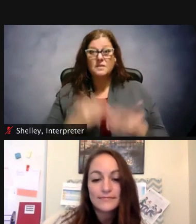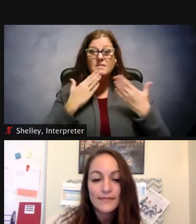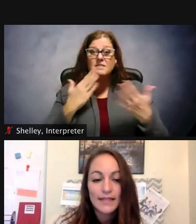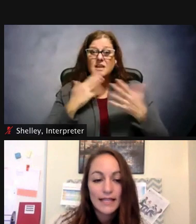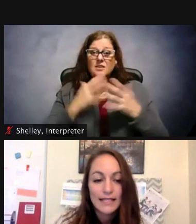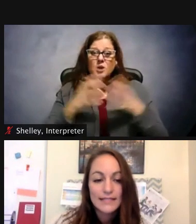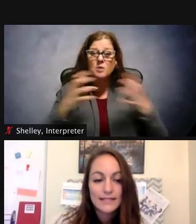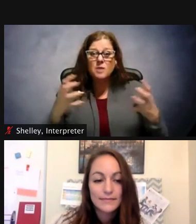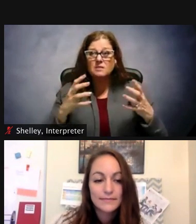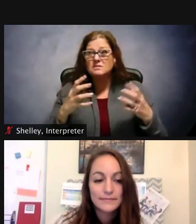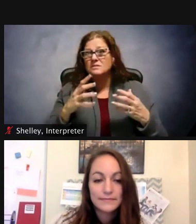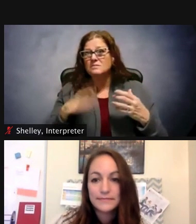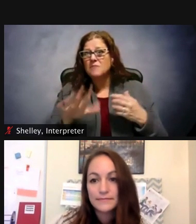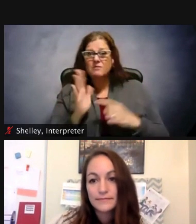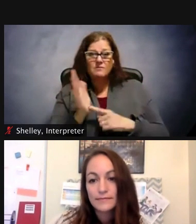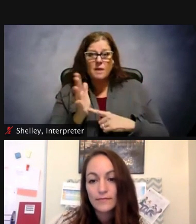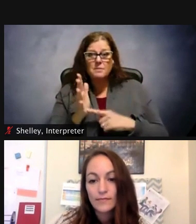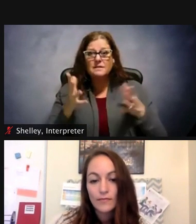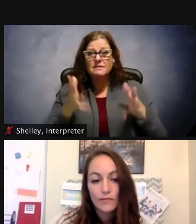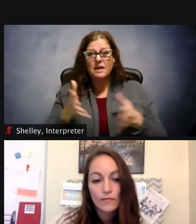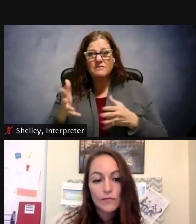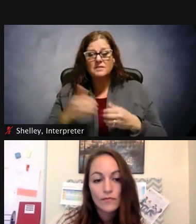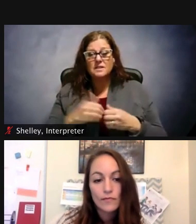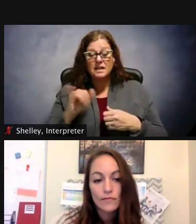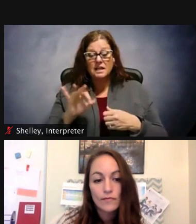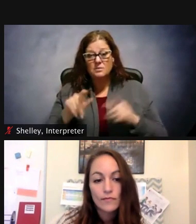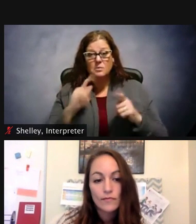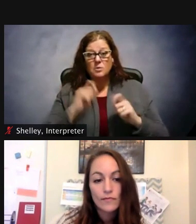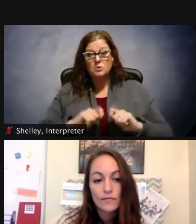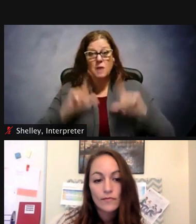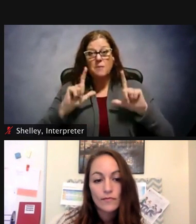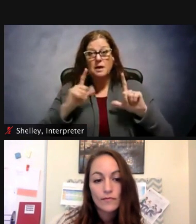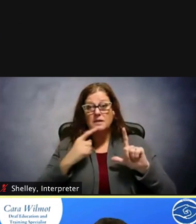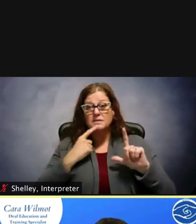have about five minutes left if everybody wanted to pop on and just say one more thank you. And if